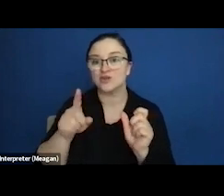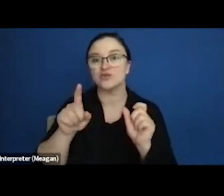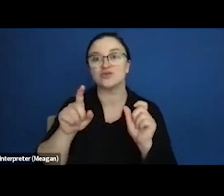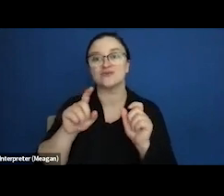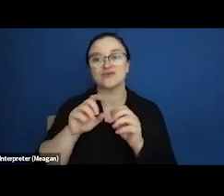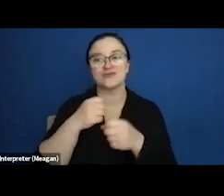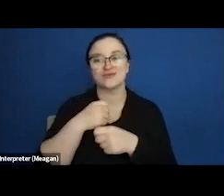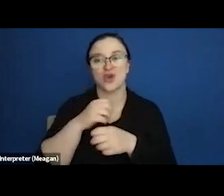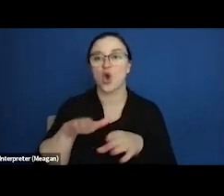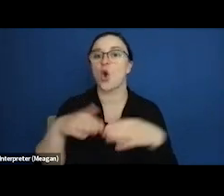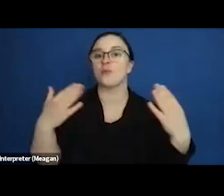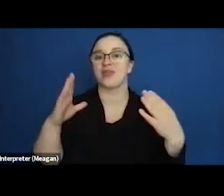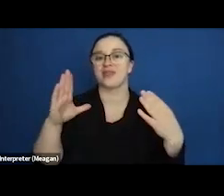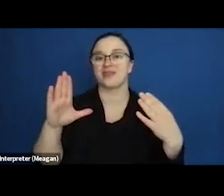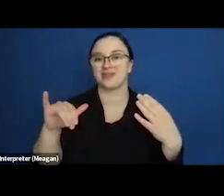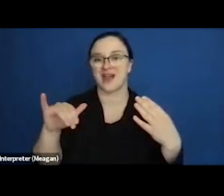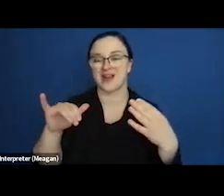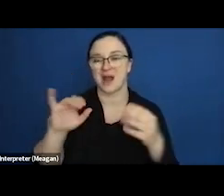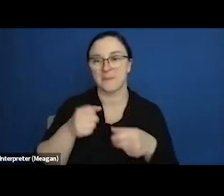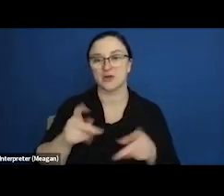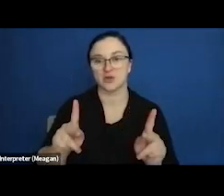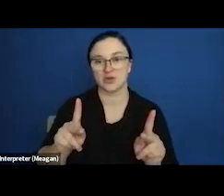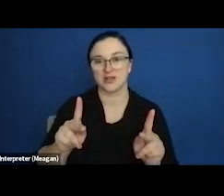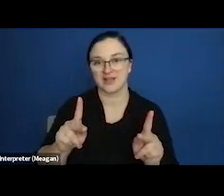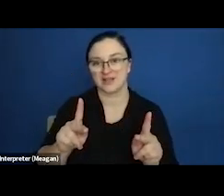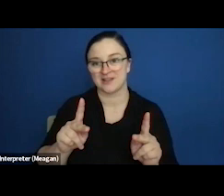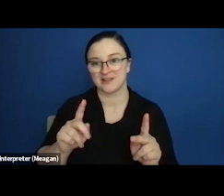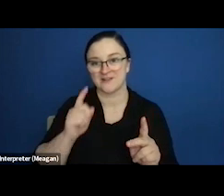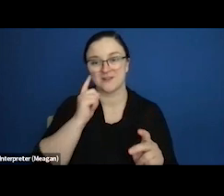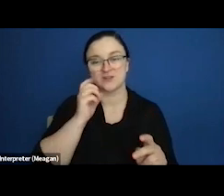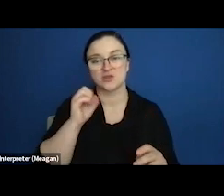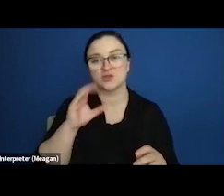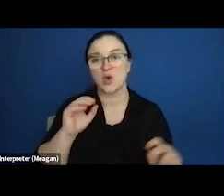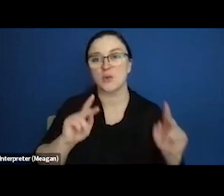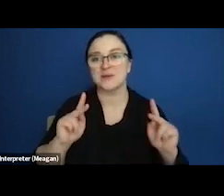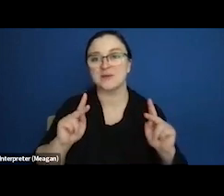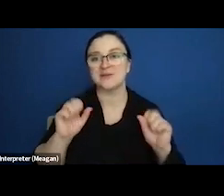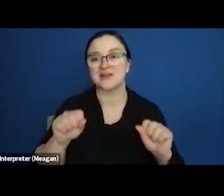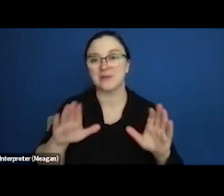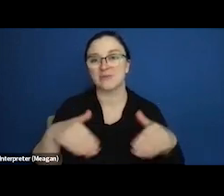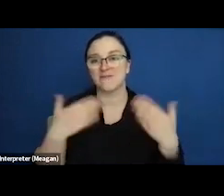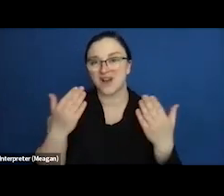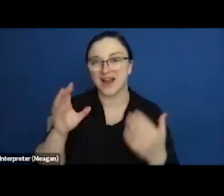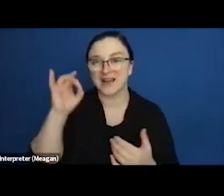that there's an established means of folks being able to provide input, provide feedback,